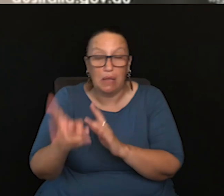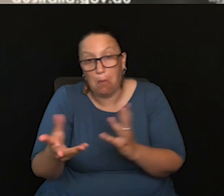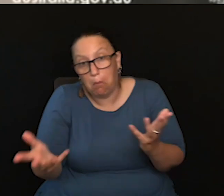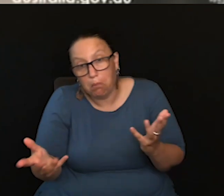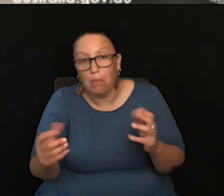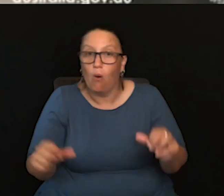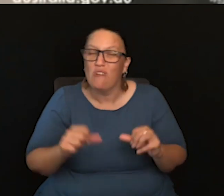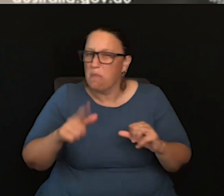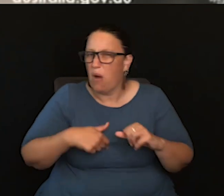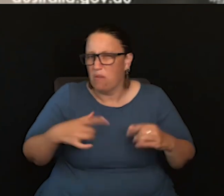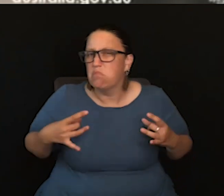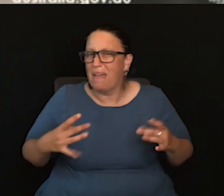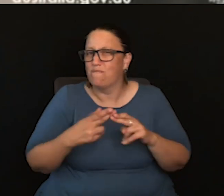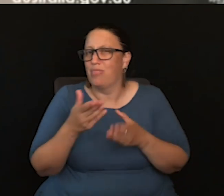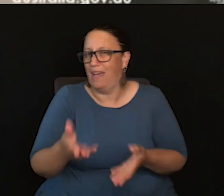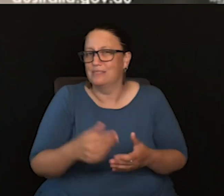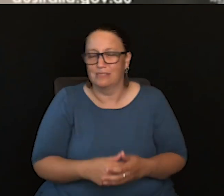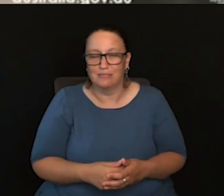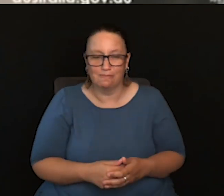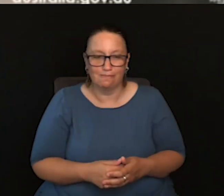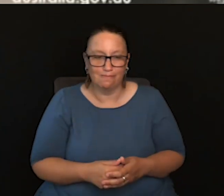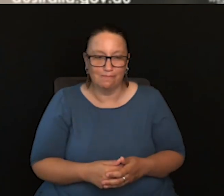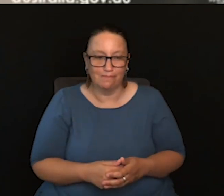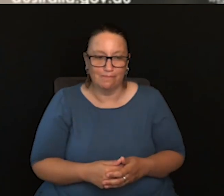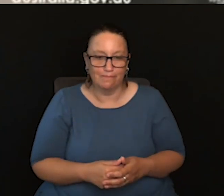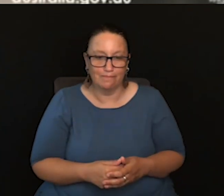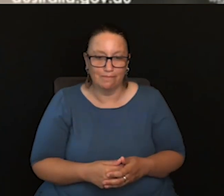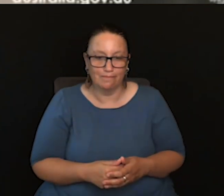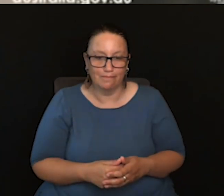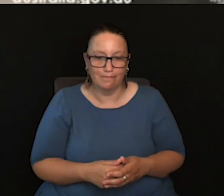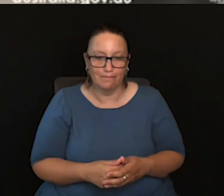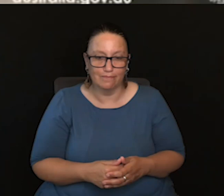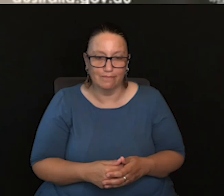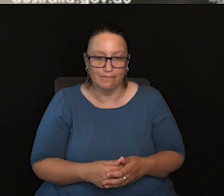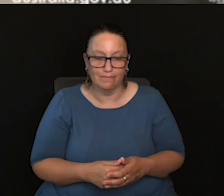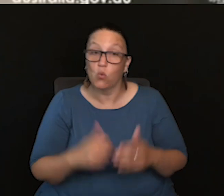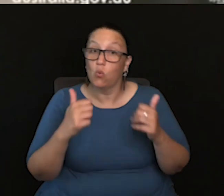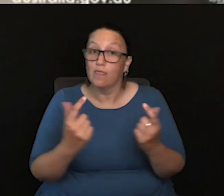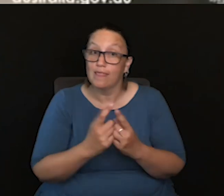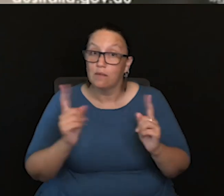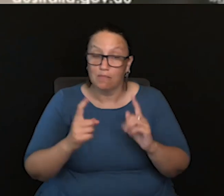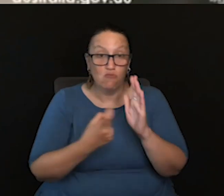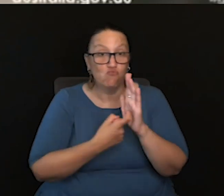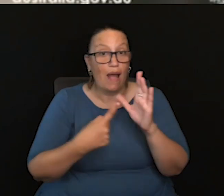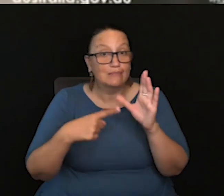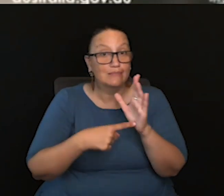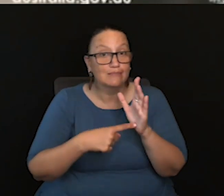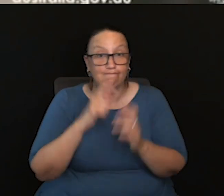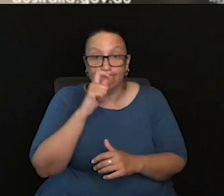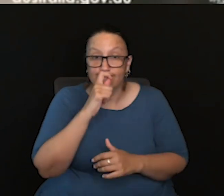But we're well prepared, and on that front, what we've seen is significant increases in supplies of rapid antigen tests,